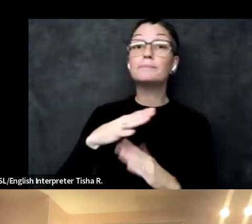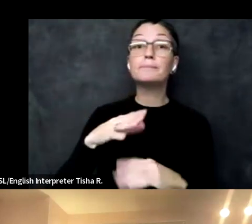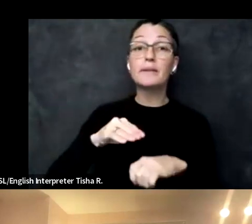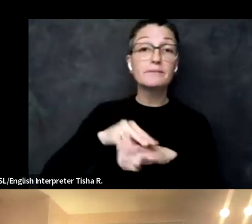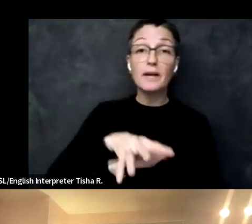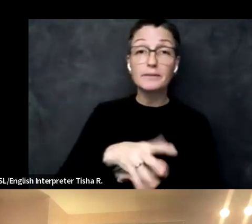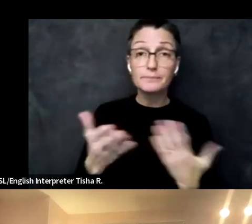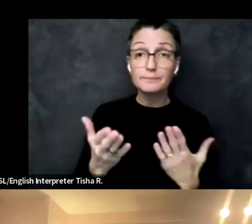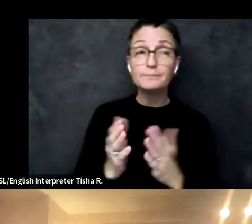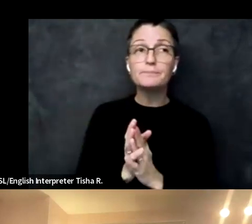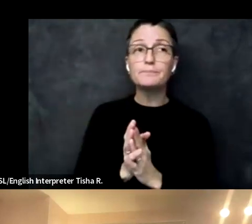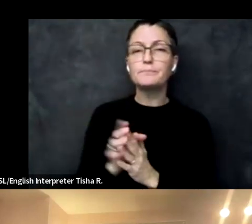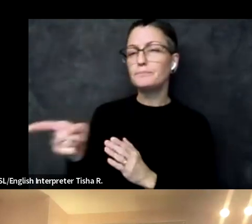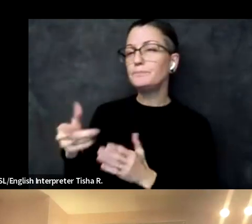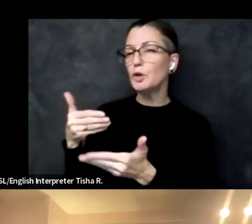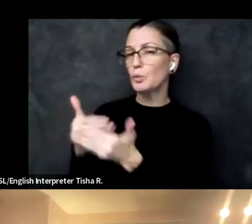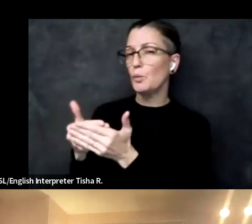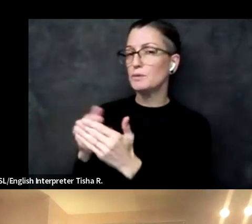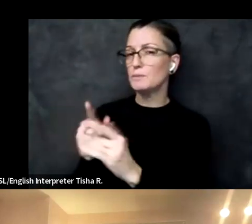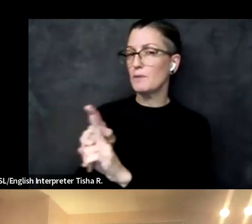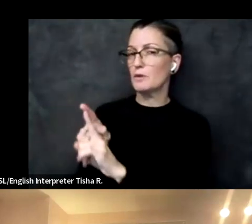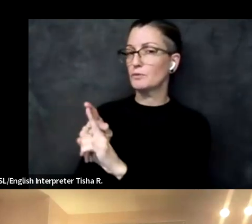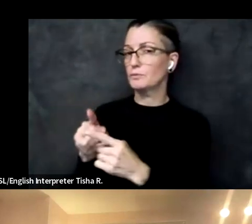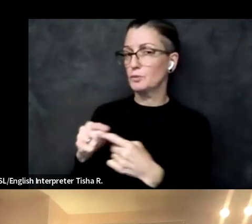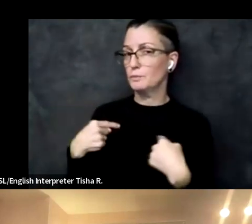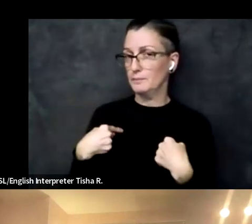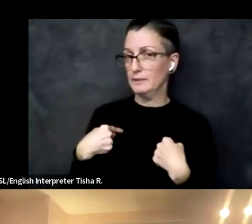that was a close mentor to me, named Stanley Nelson.